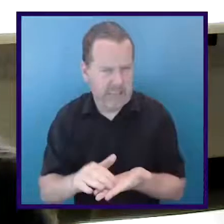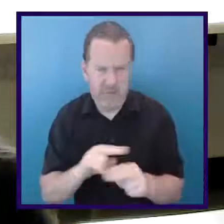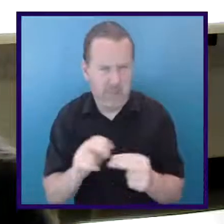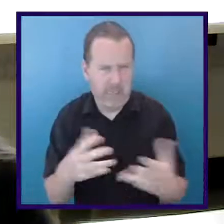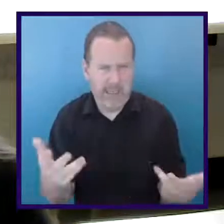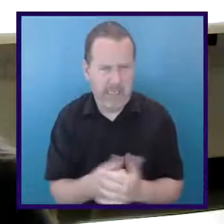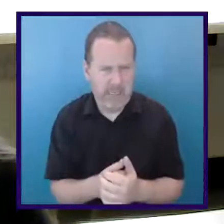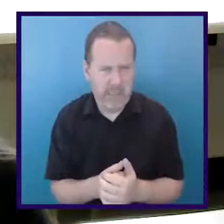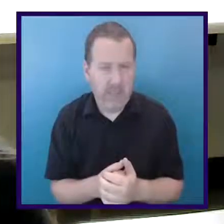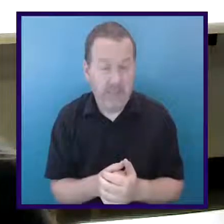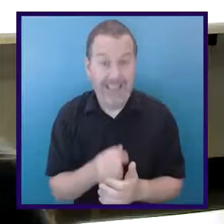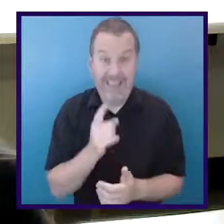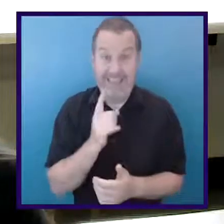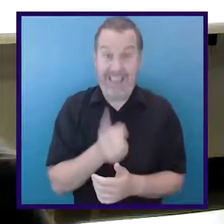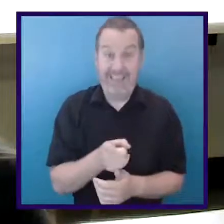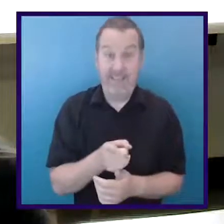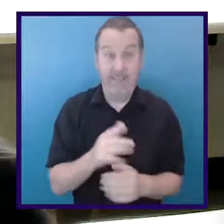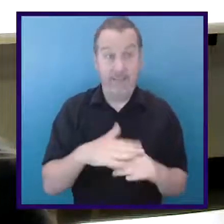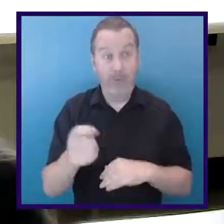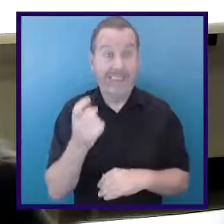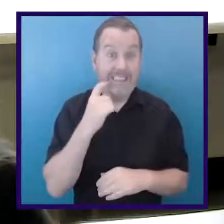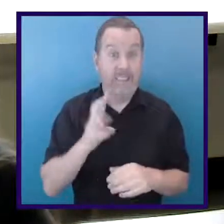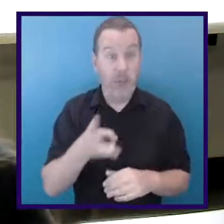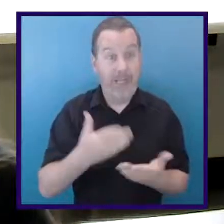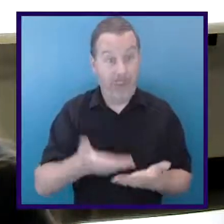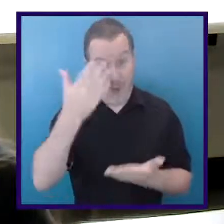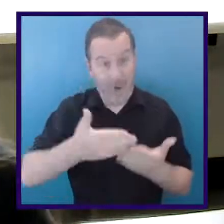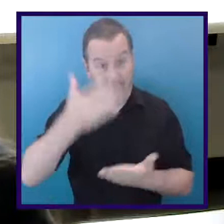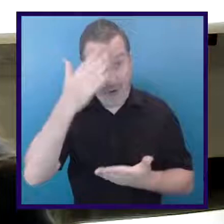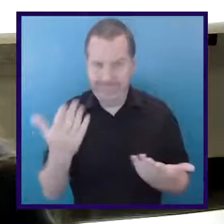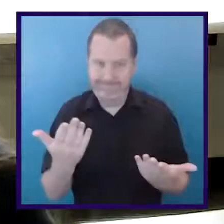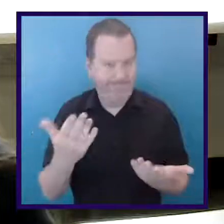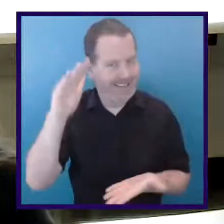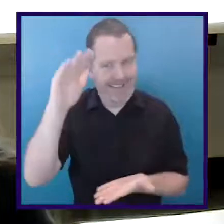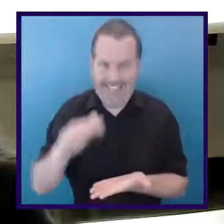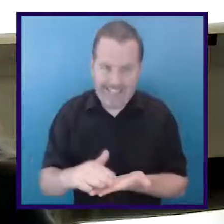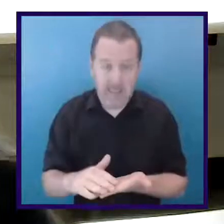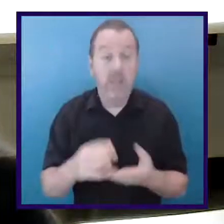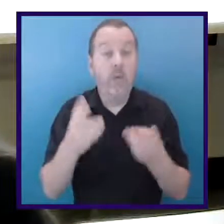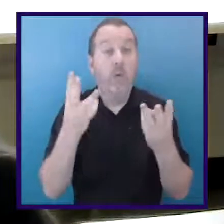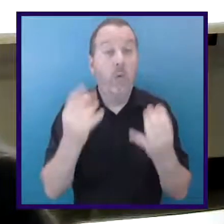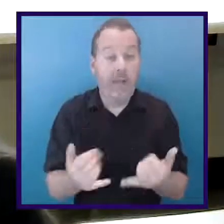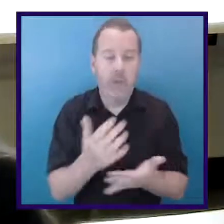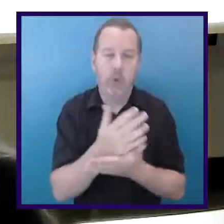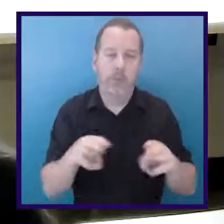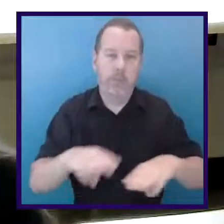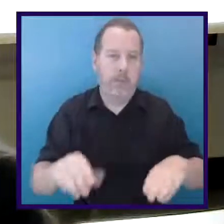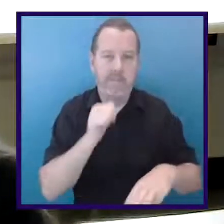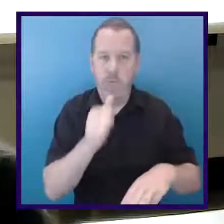the easiest way to learn a language. This was probably due to lack of devices in some people's homes.